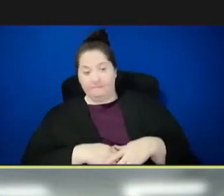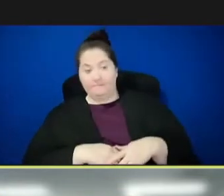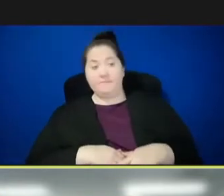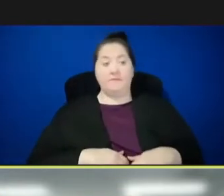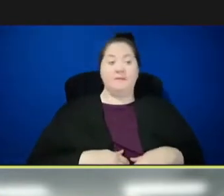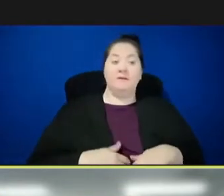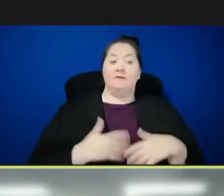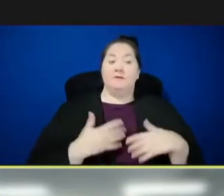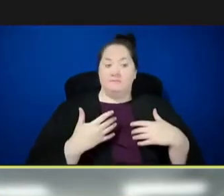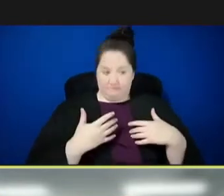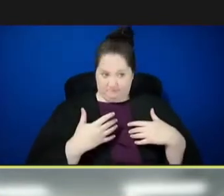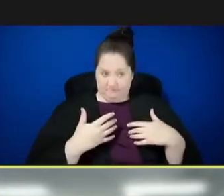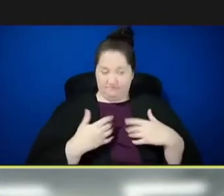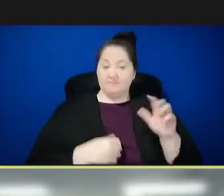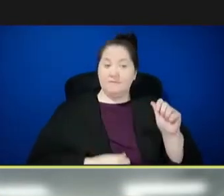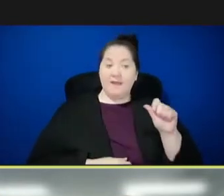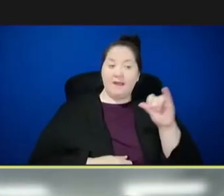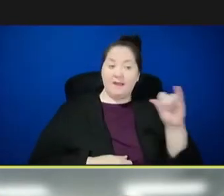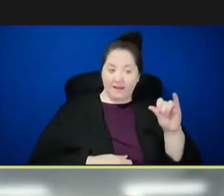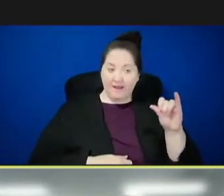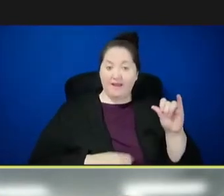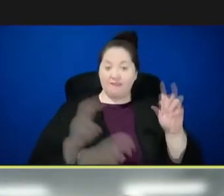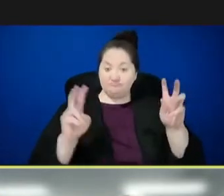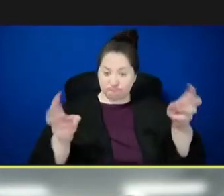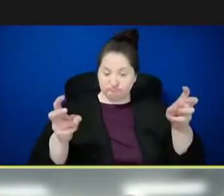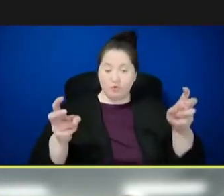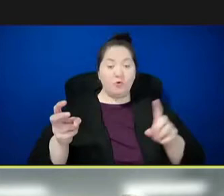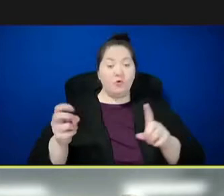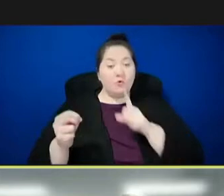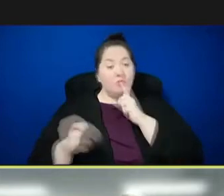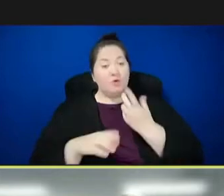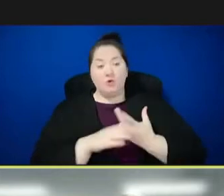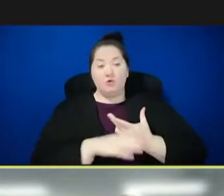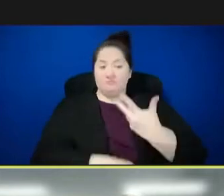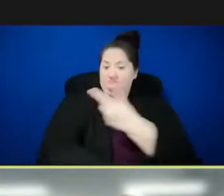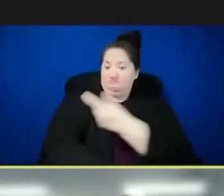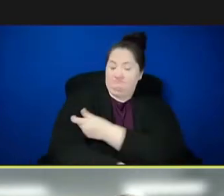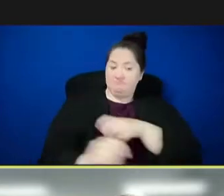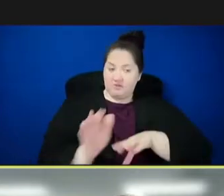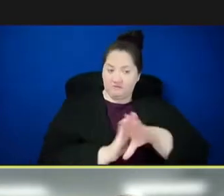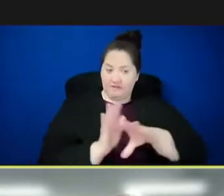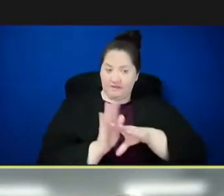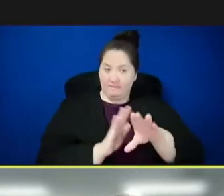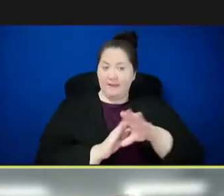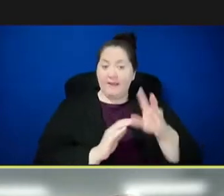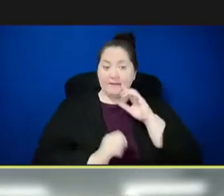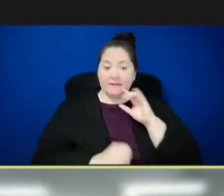entitled Artificial Intelligence, Real Uses in Vaccine Development and Immunization Efforts.